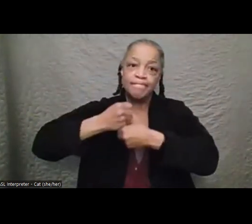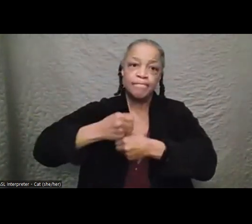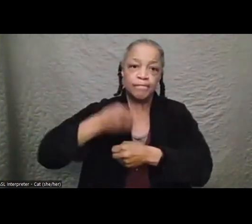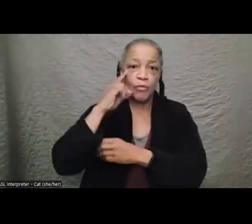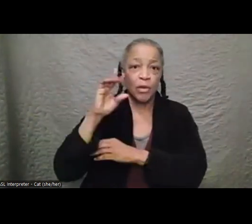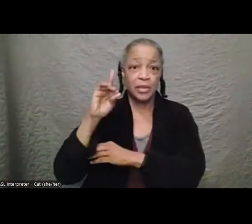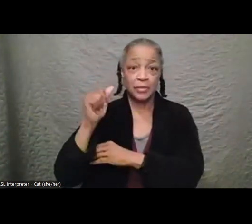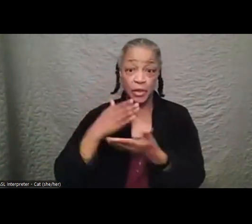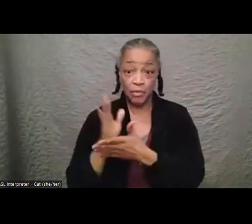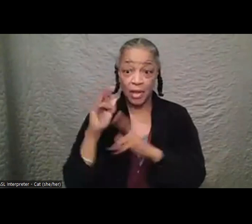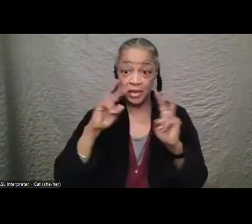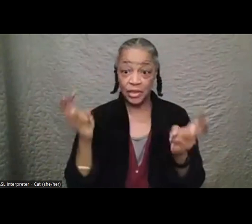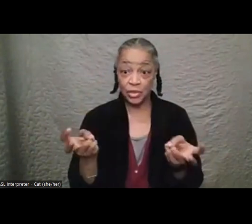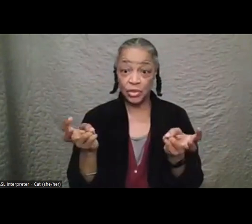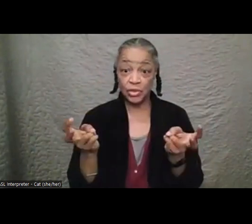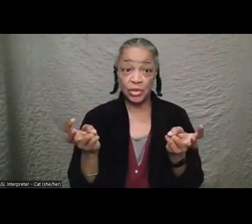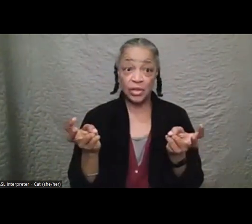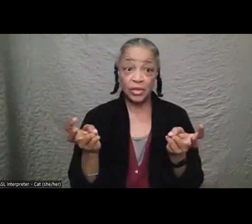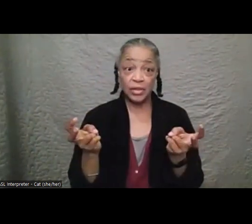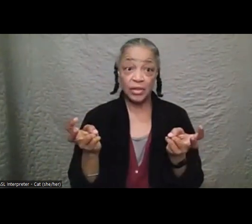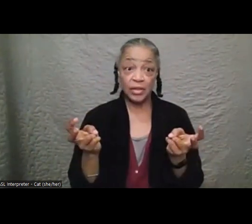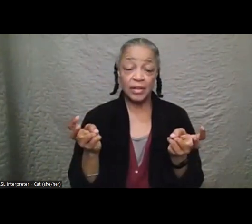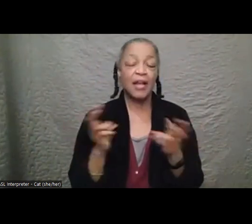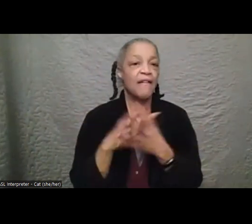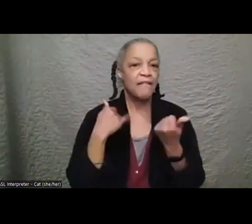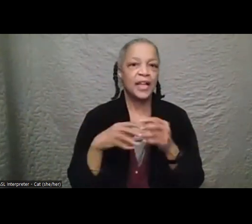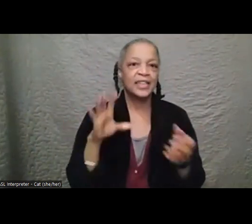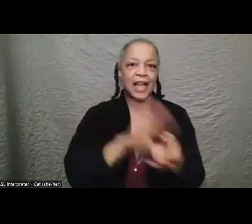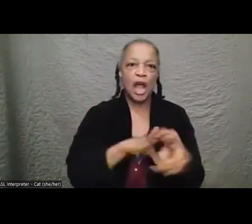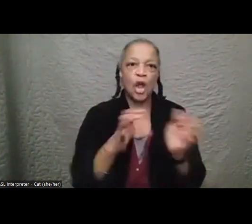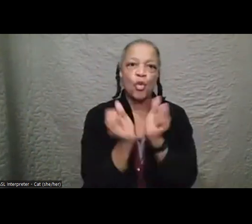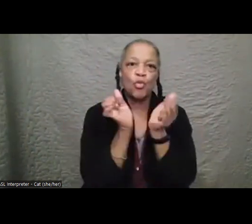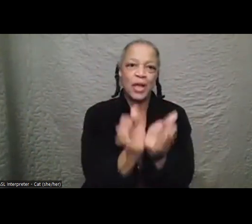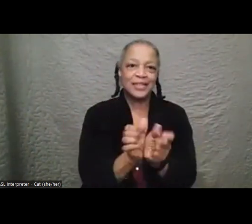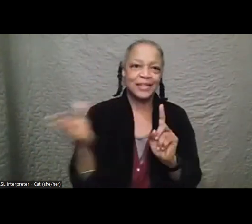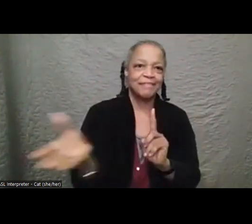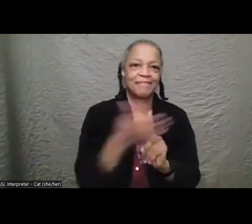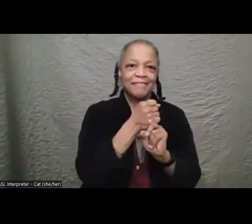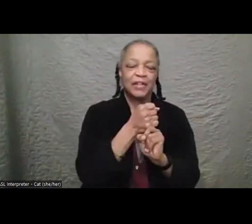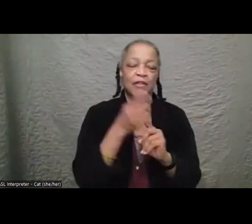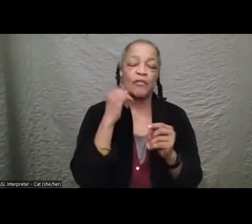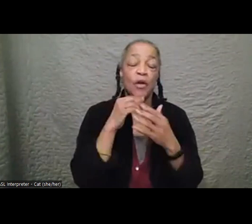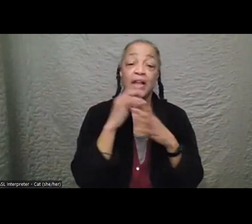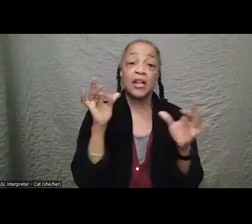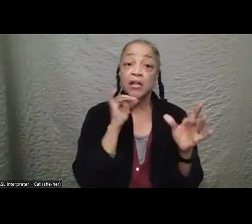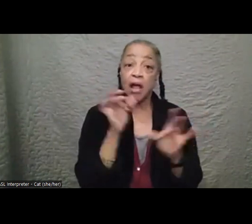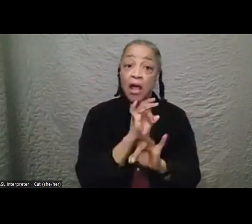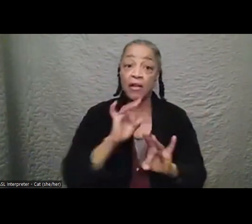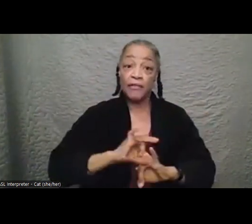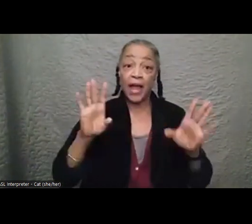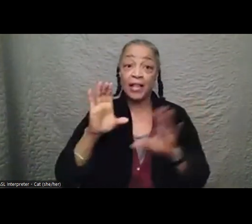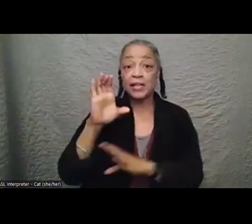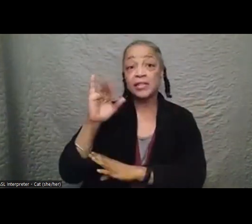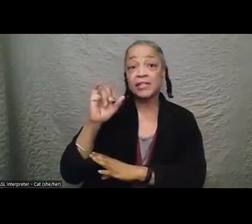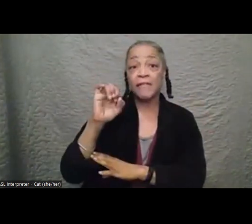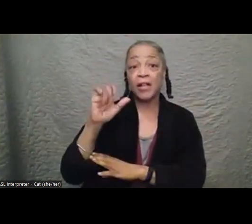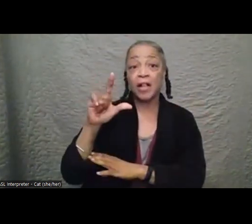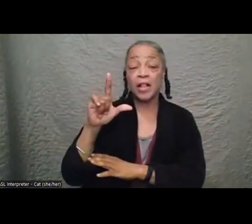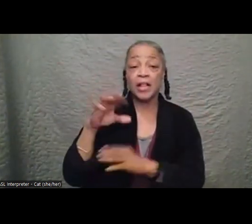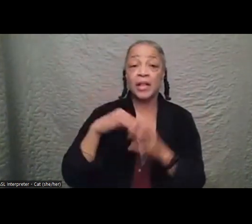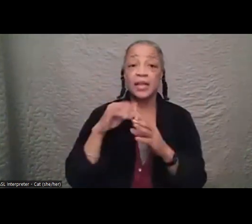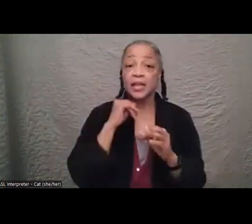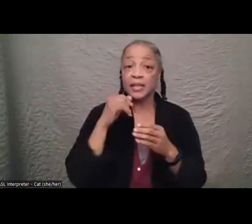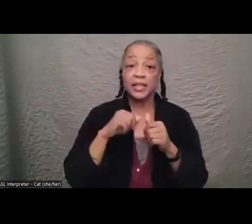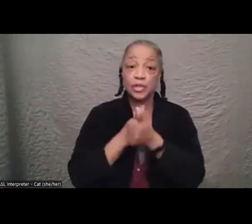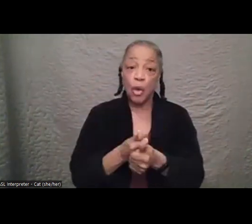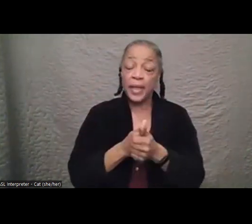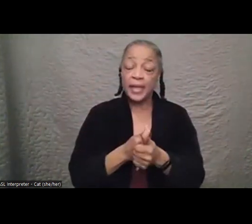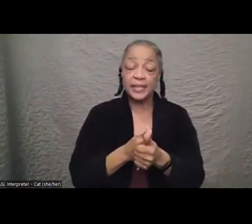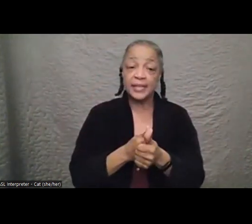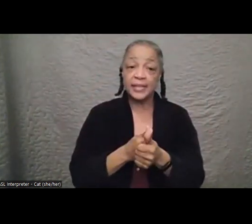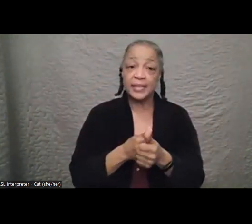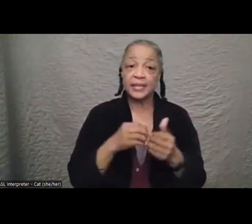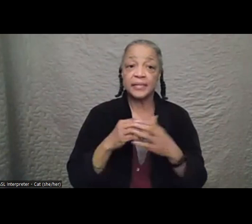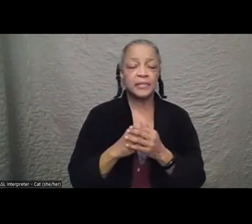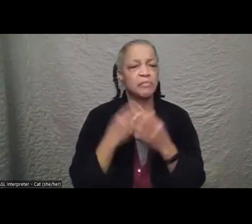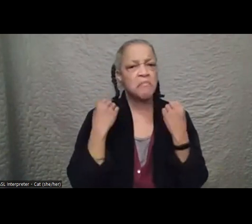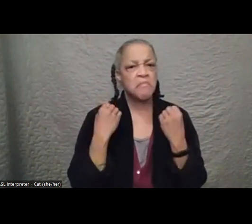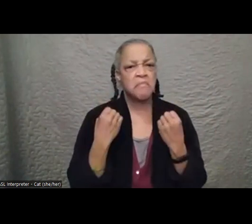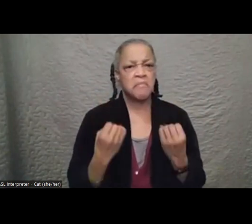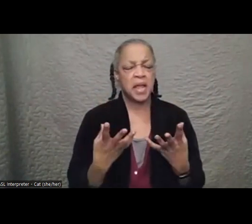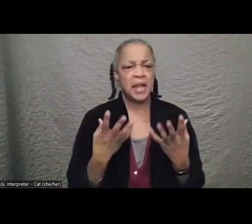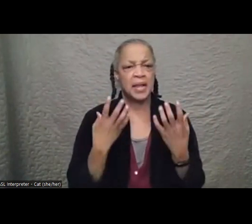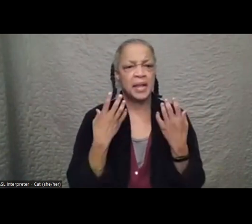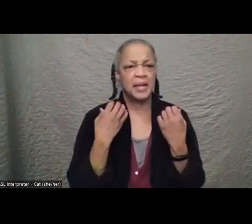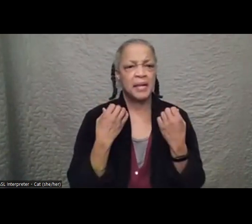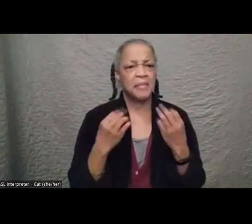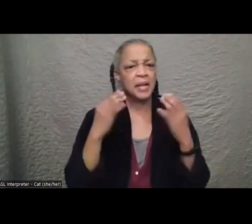issues and have gotten arrested for engaging in nonviolent civil disobedience .